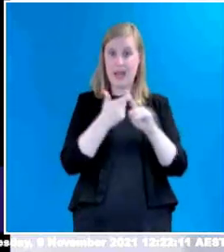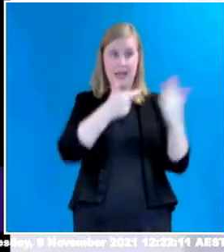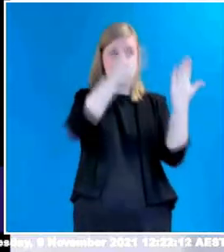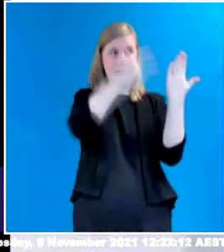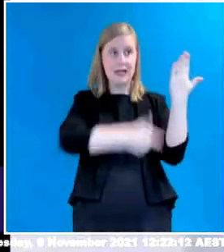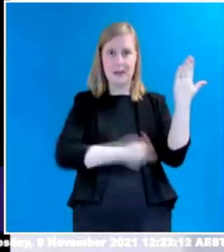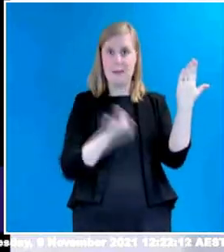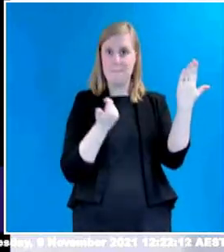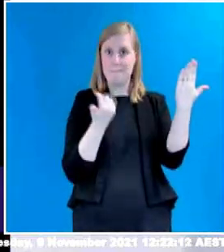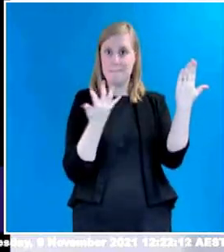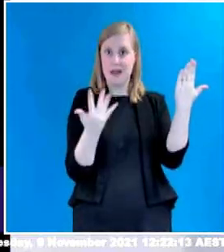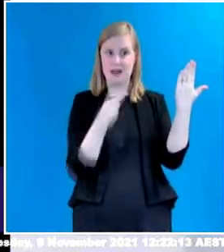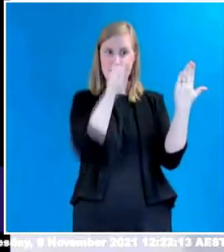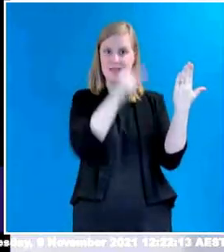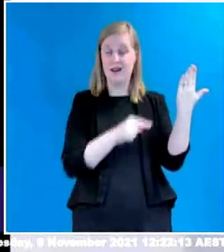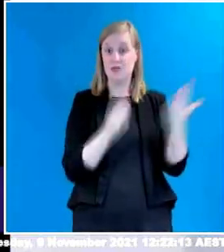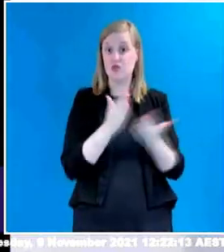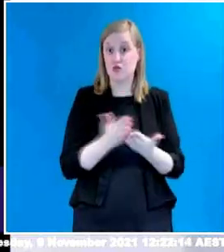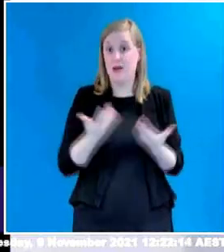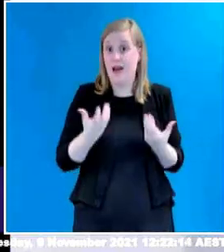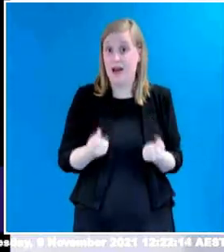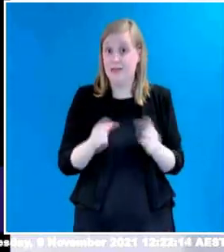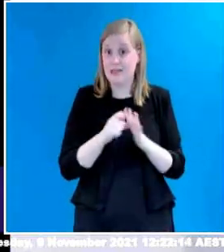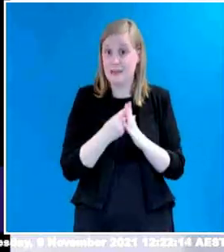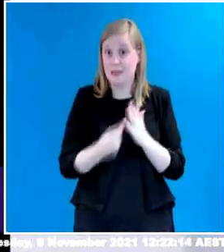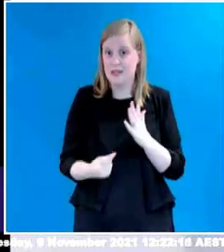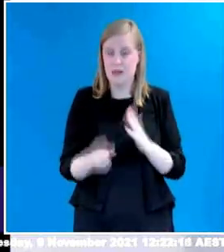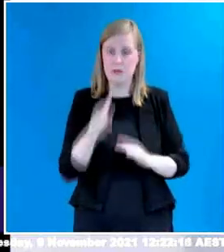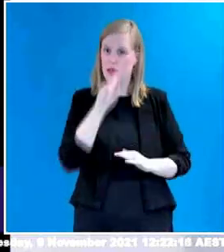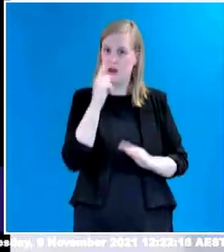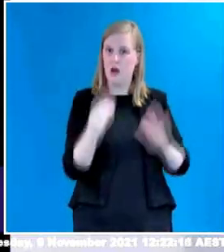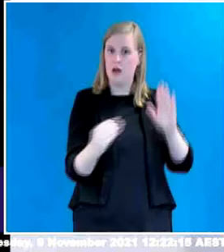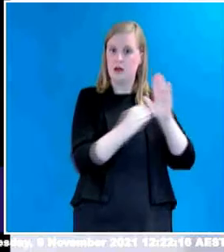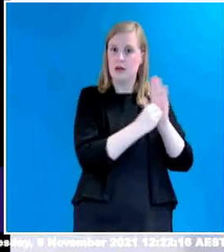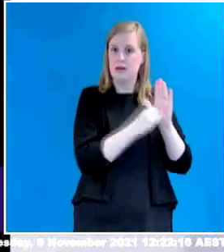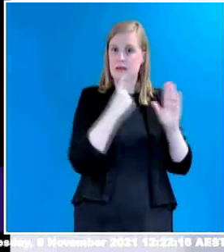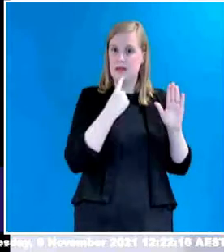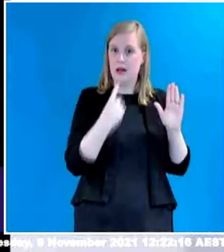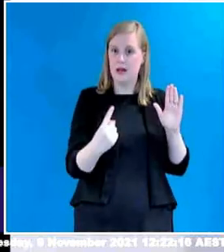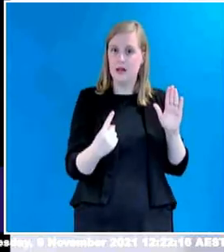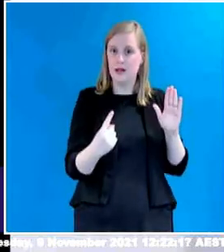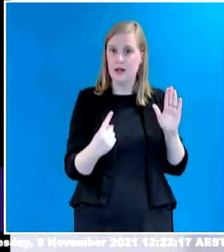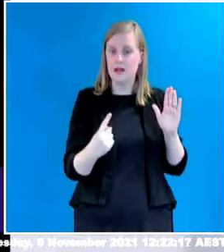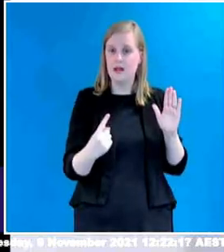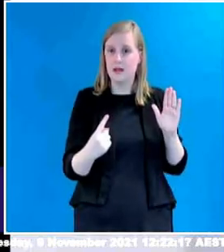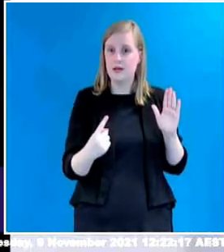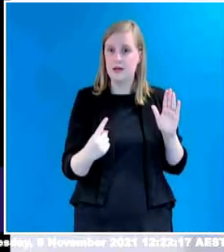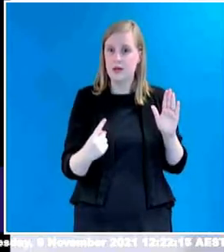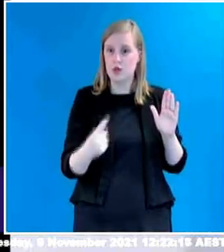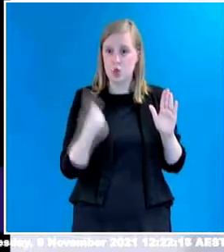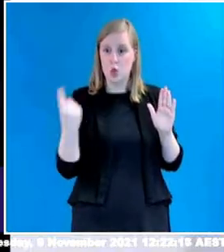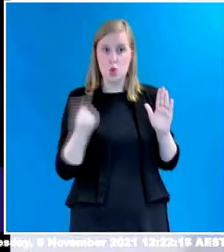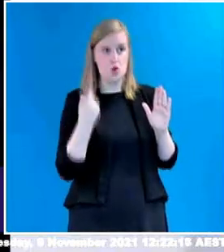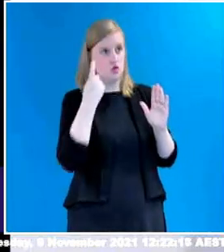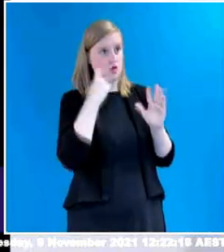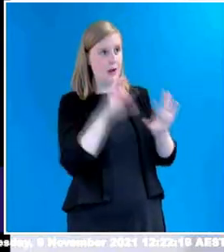of them, except there is no way for the appointment process to identify who they are.